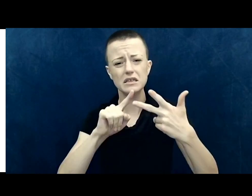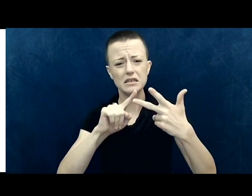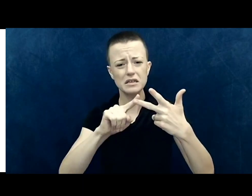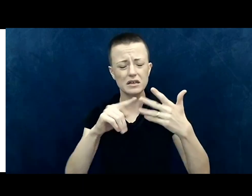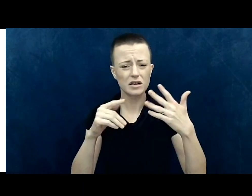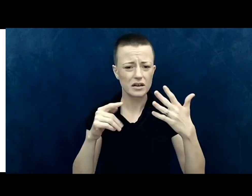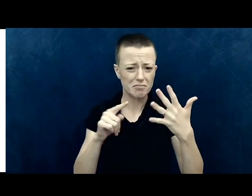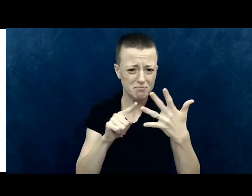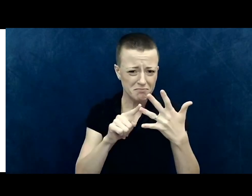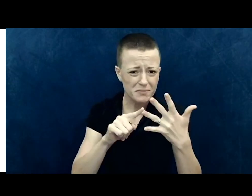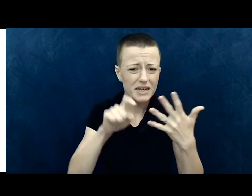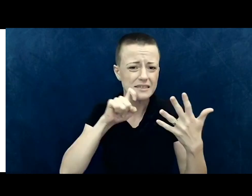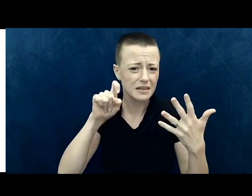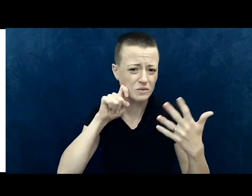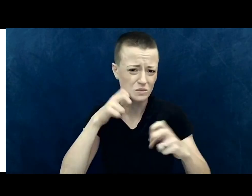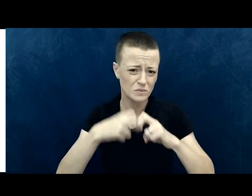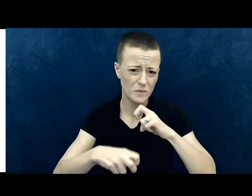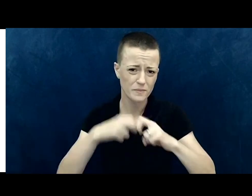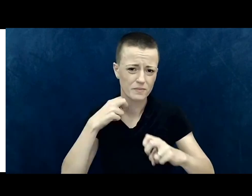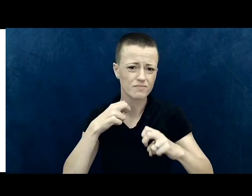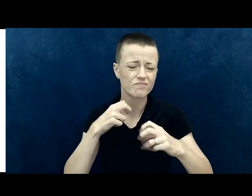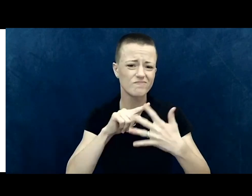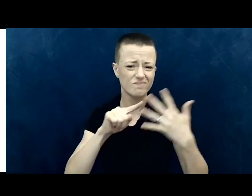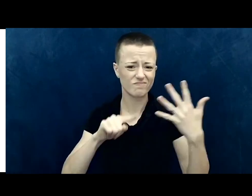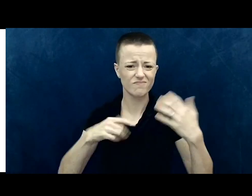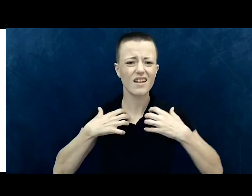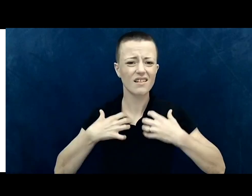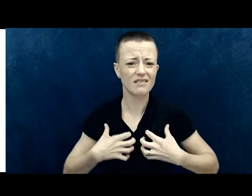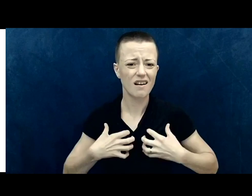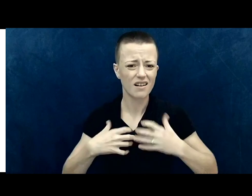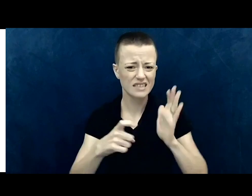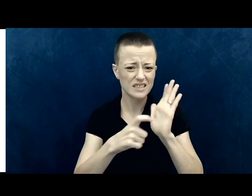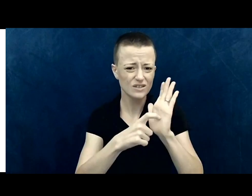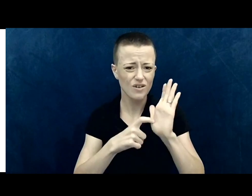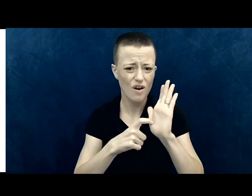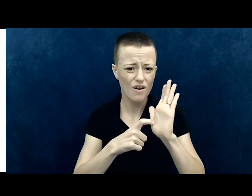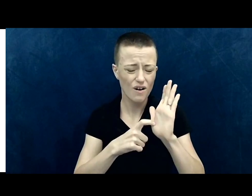fatigue, body aches, heart and lung damage, and sexual dysfunction -